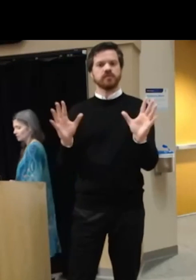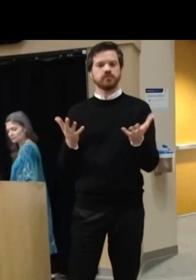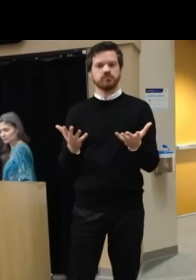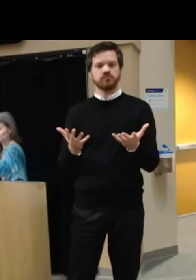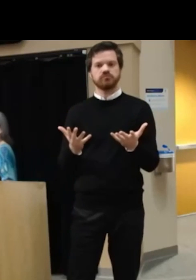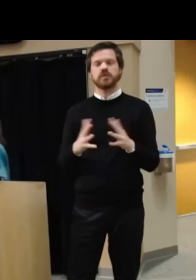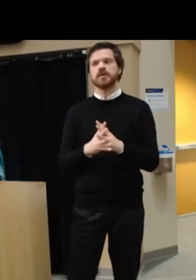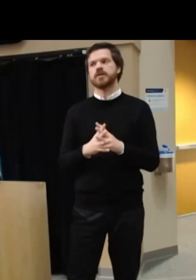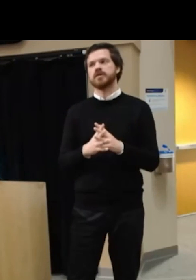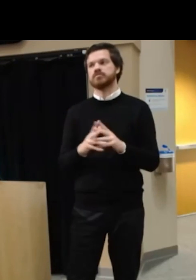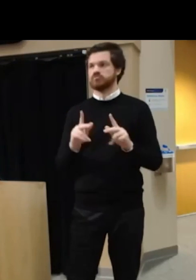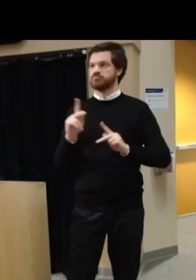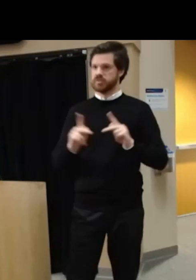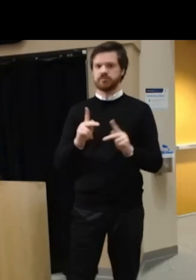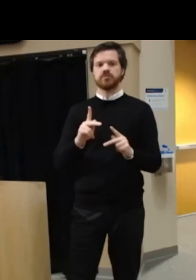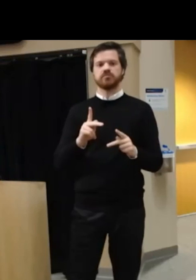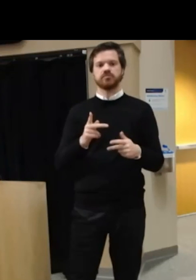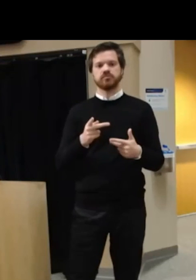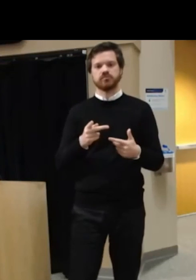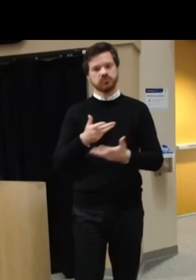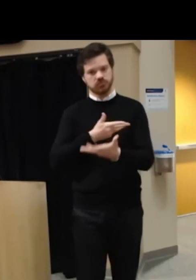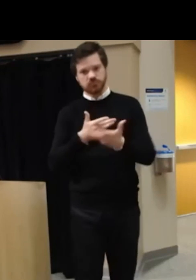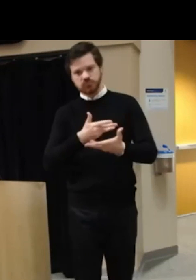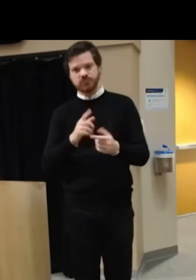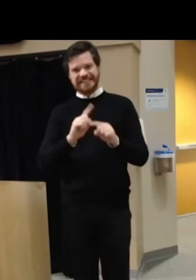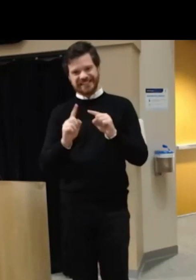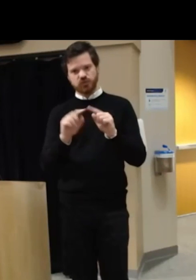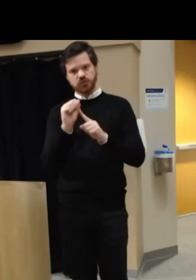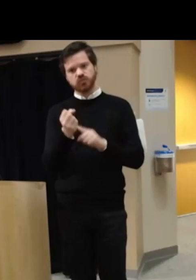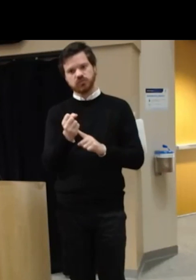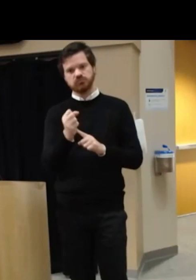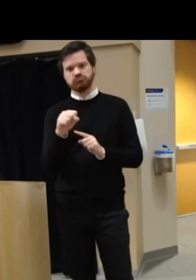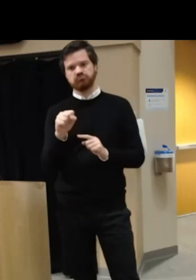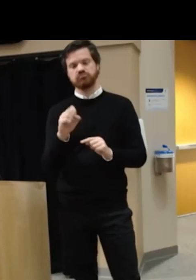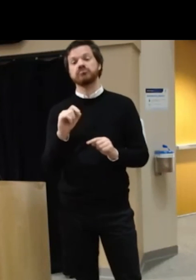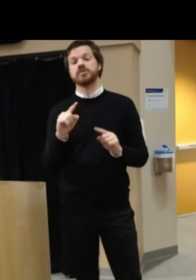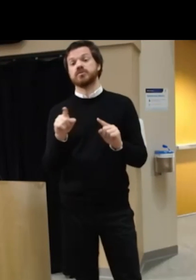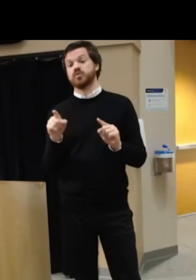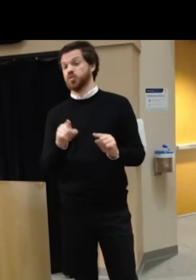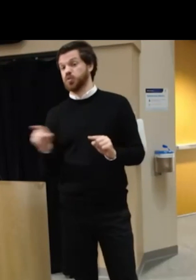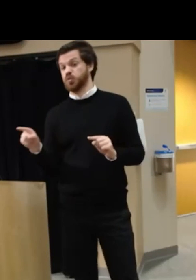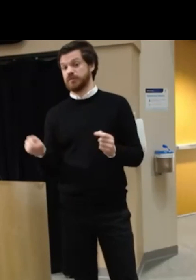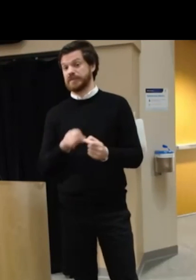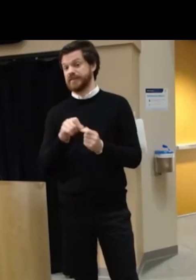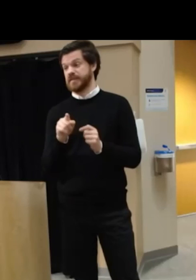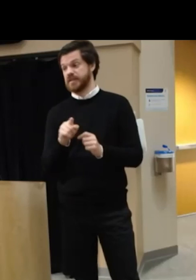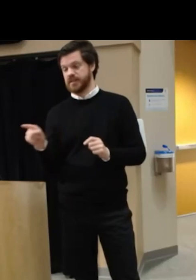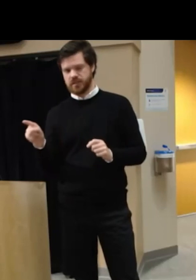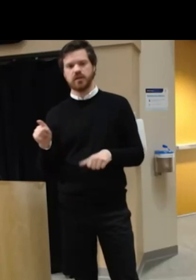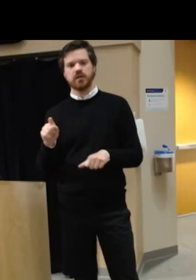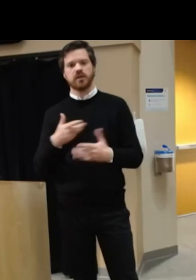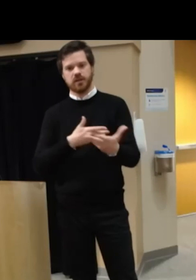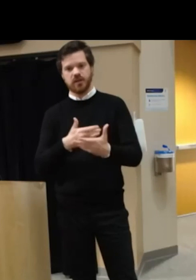um people deal with a lot of different situations but you guys specifically uh deal with the broad